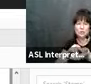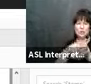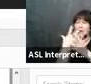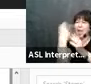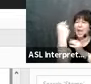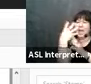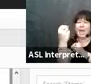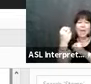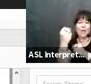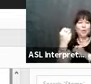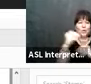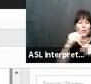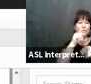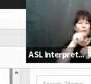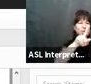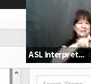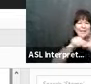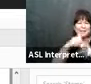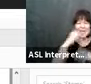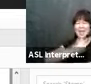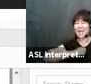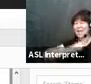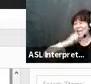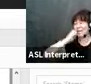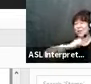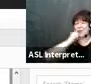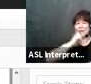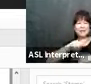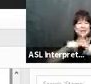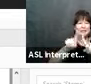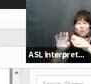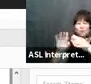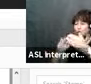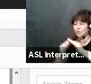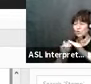day at work sites, at communities, at facilities, vulnerable populations like